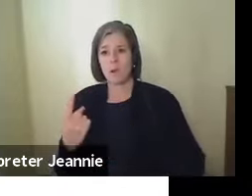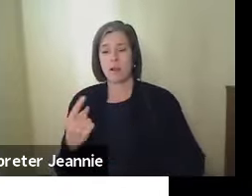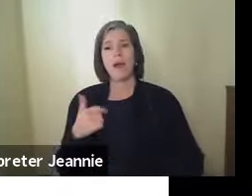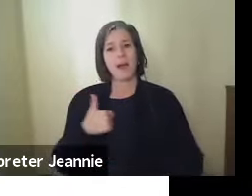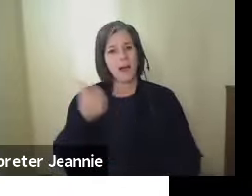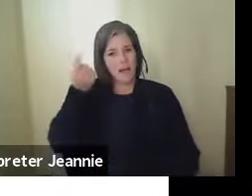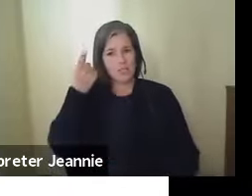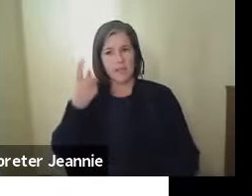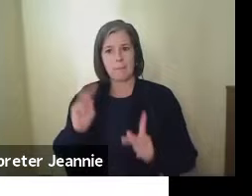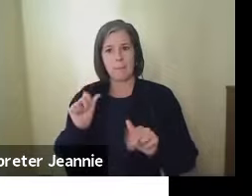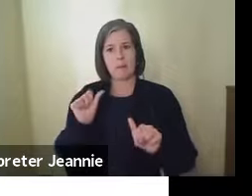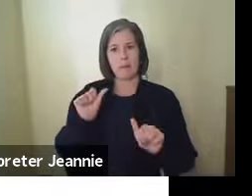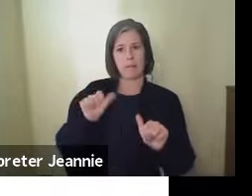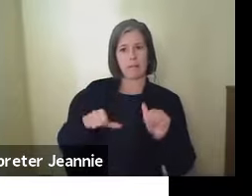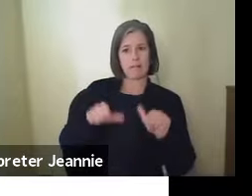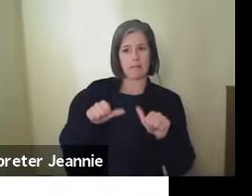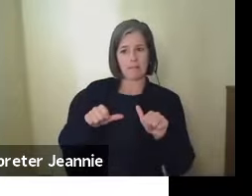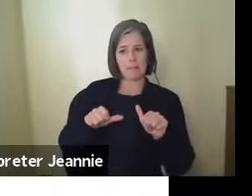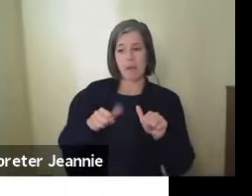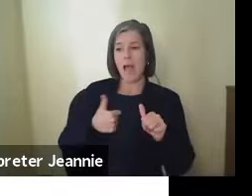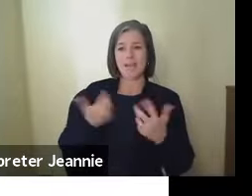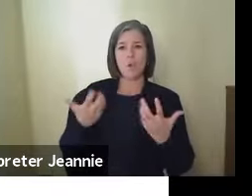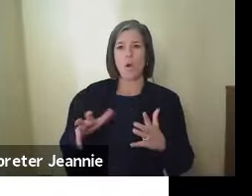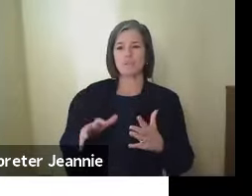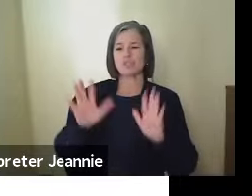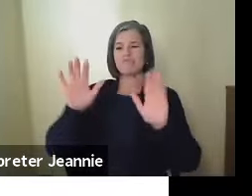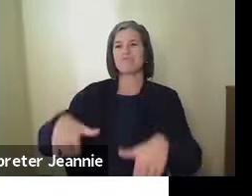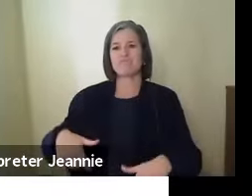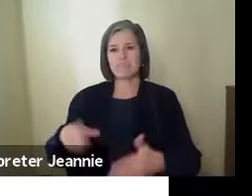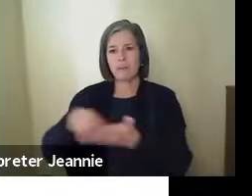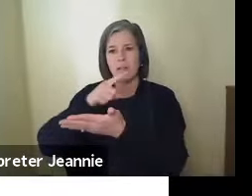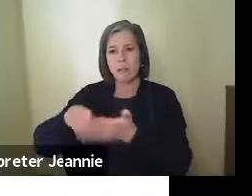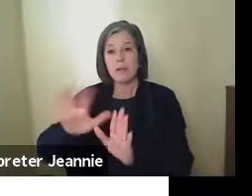I don't want to invalidate that. I just would encourage everybody